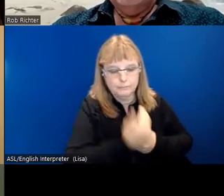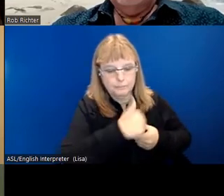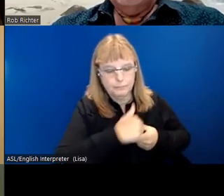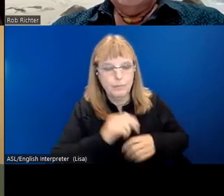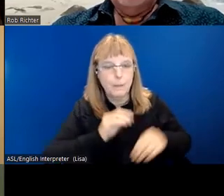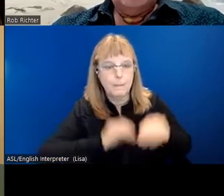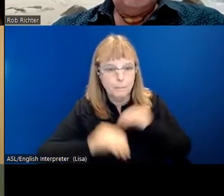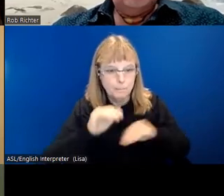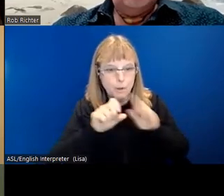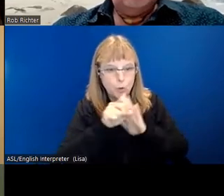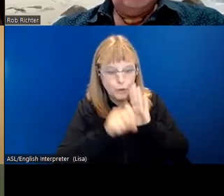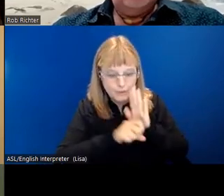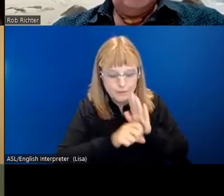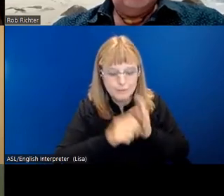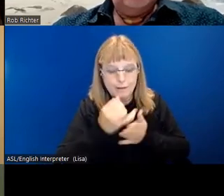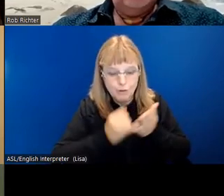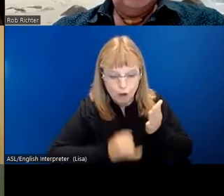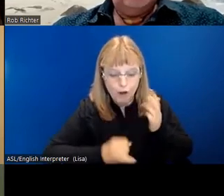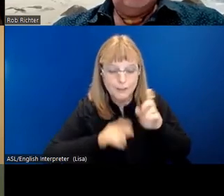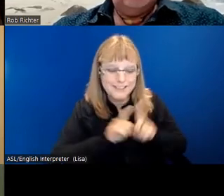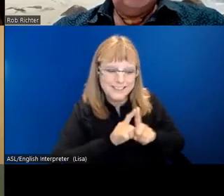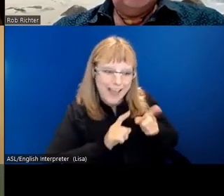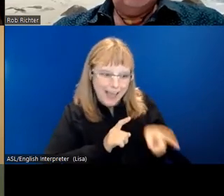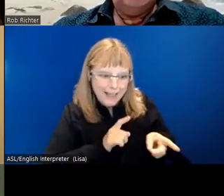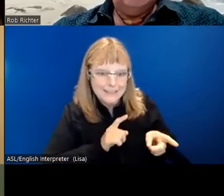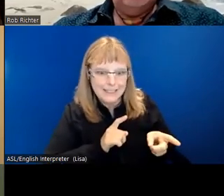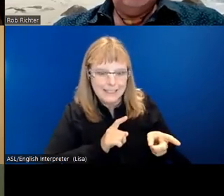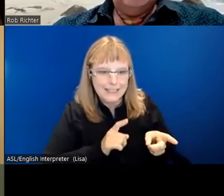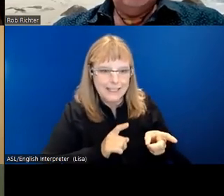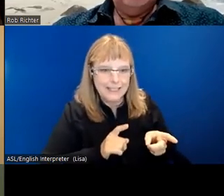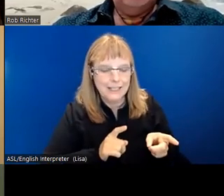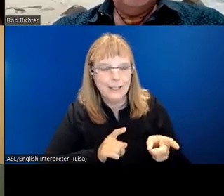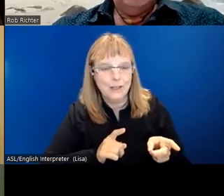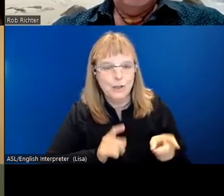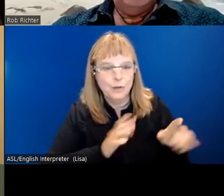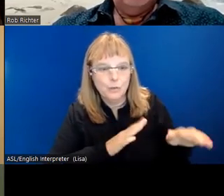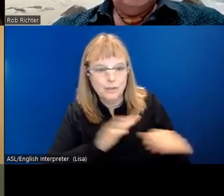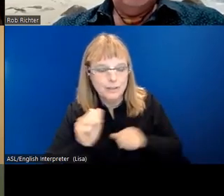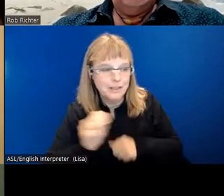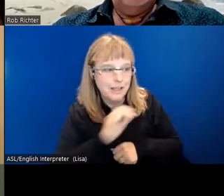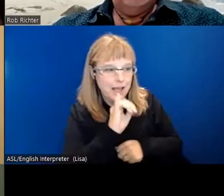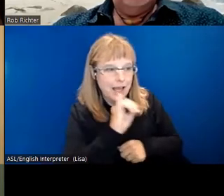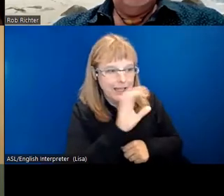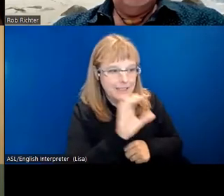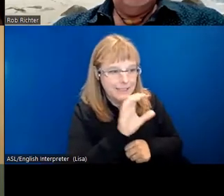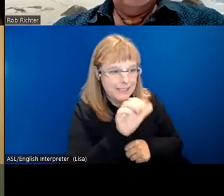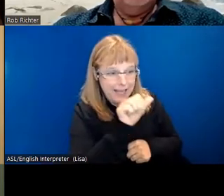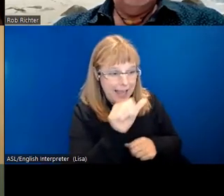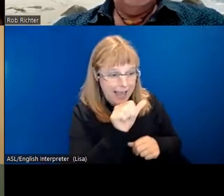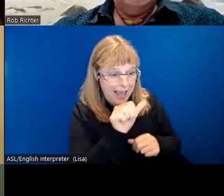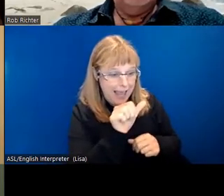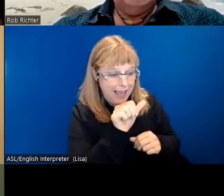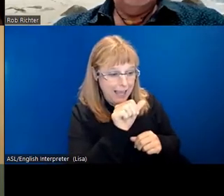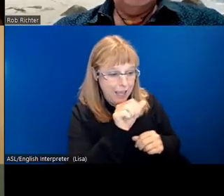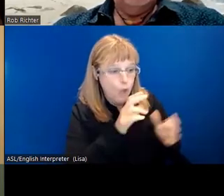As he was walking out the door of the ICA retiring, I said, "Hey, David, you're not done.